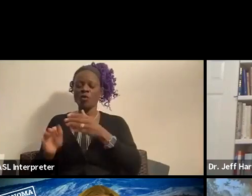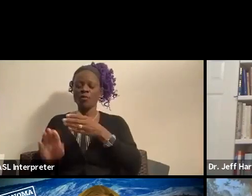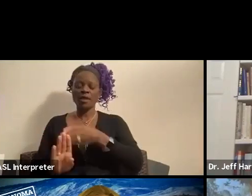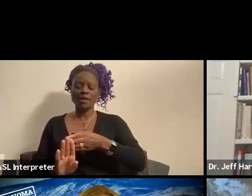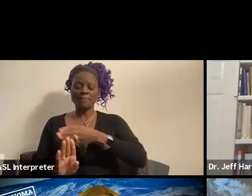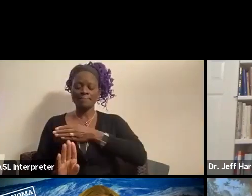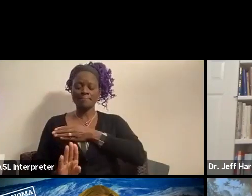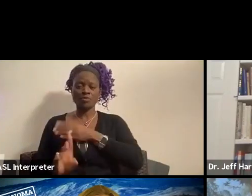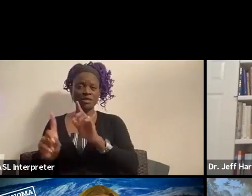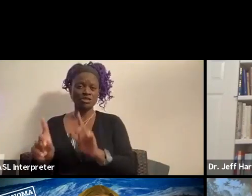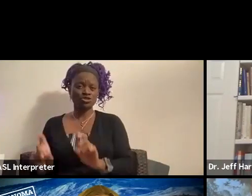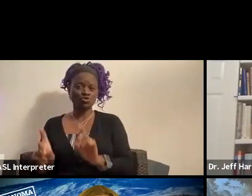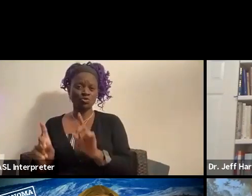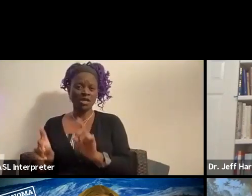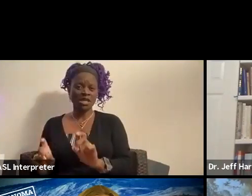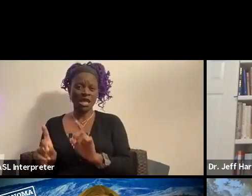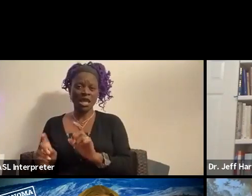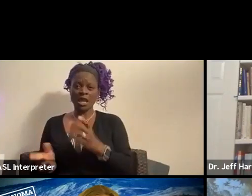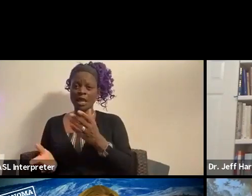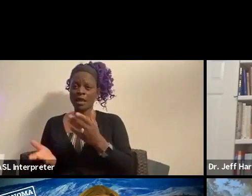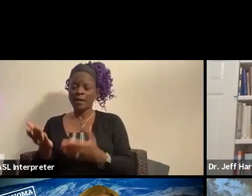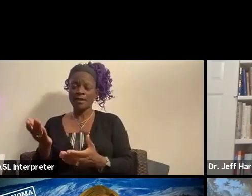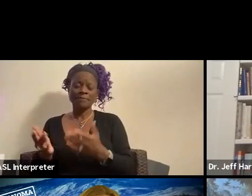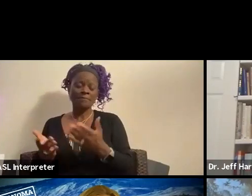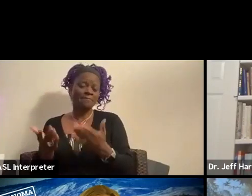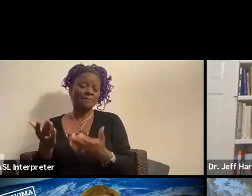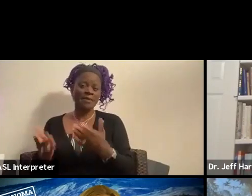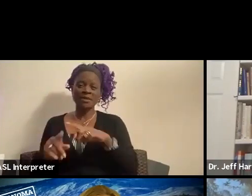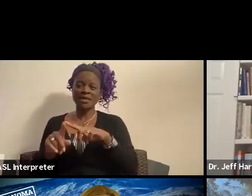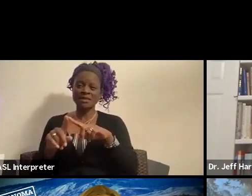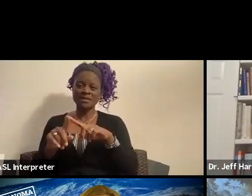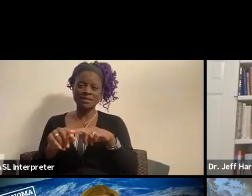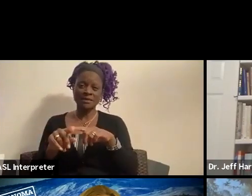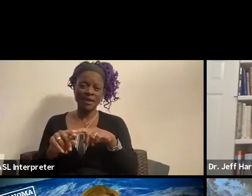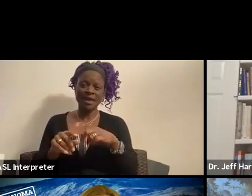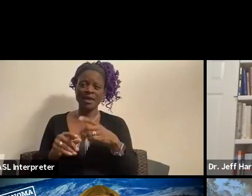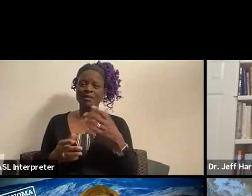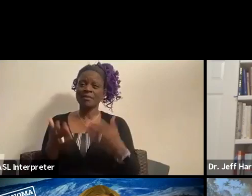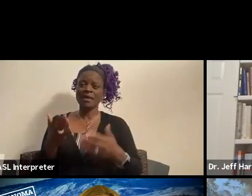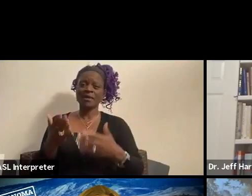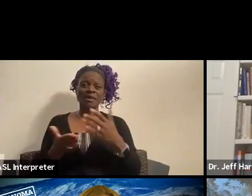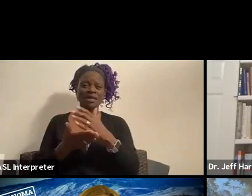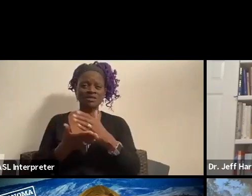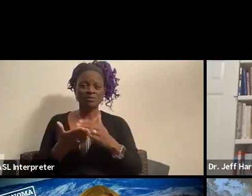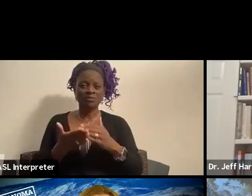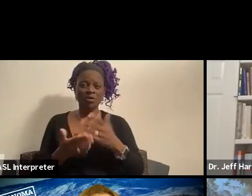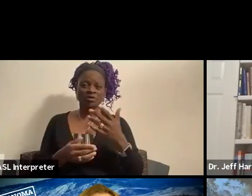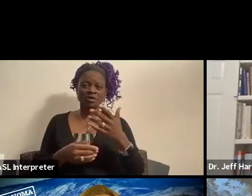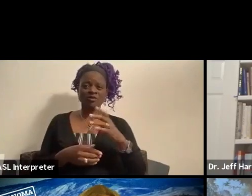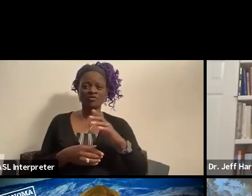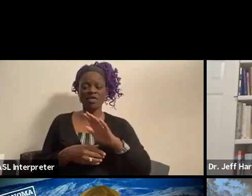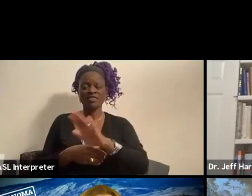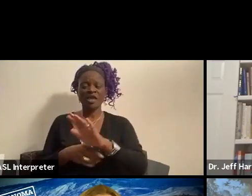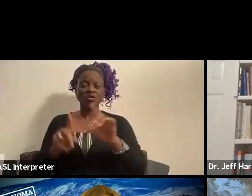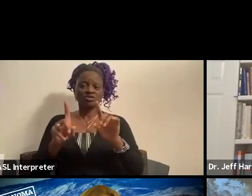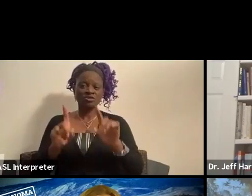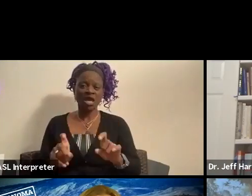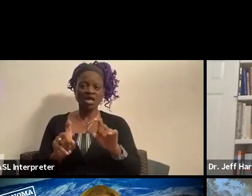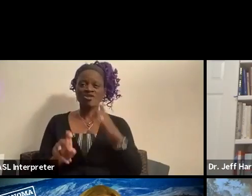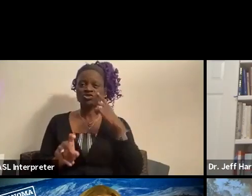It might become once the tests are available, it might be a component of their test. They're testing for school admission. So but we're not there yet.